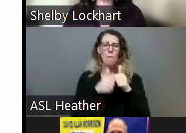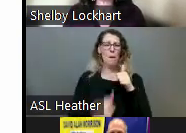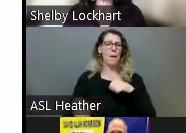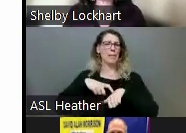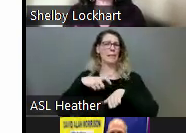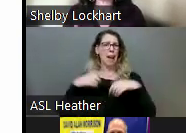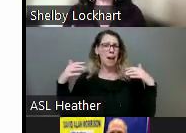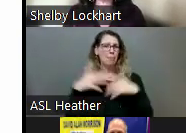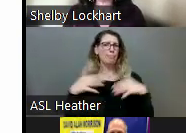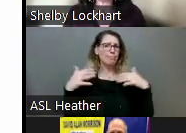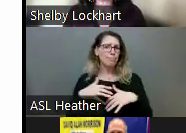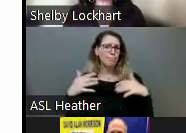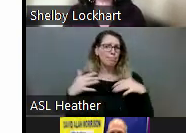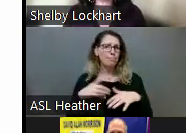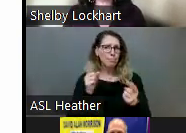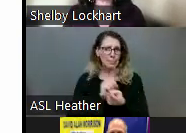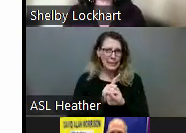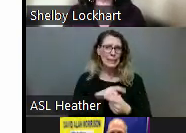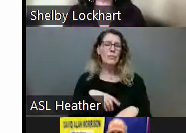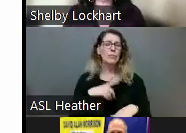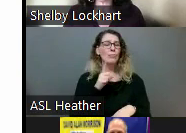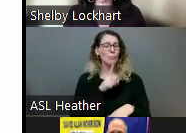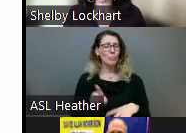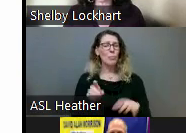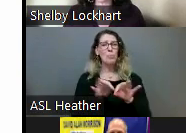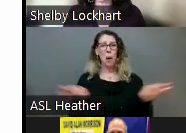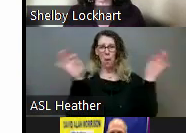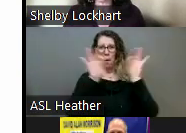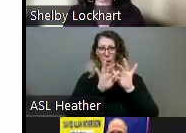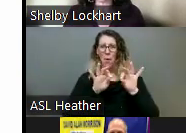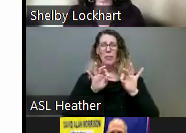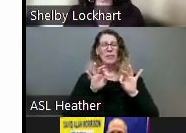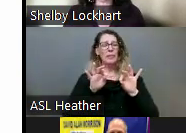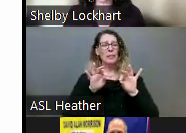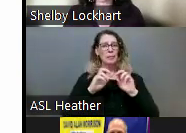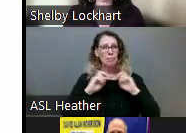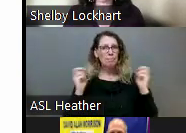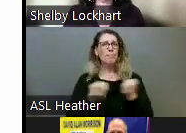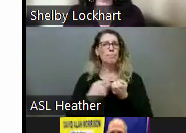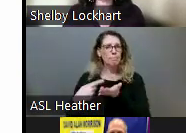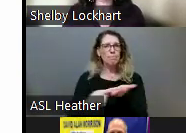and it really is extremely important to keep at the table with your team and your staff.